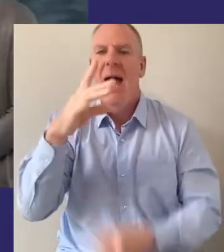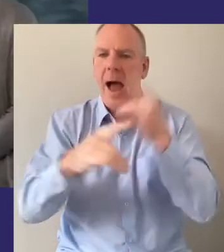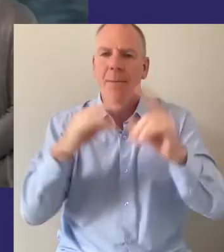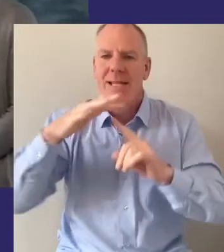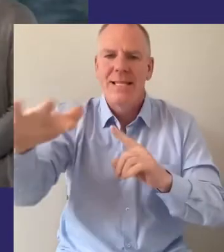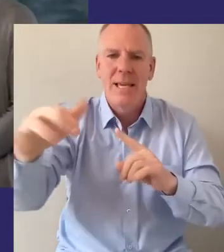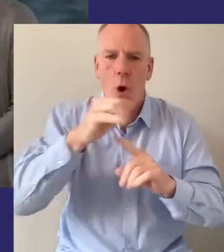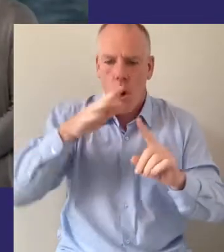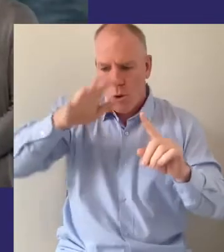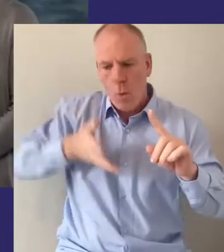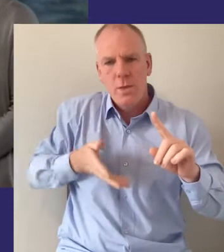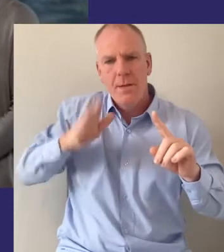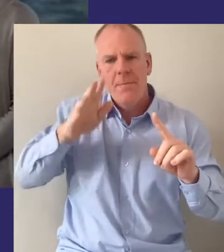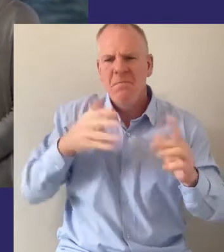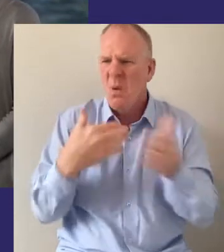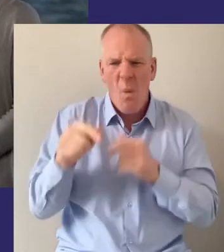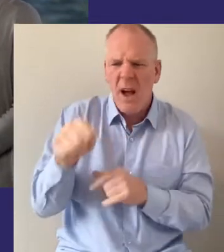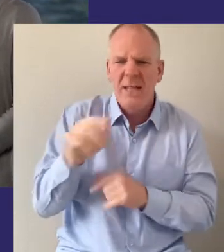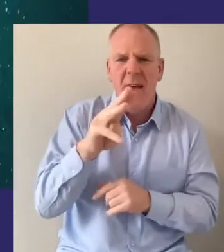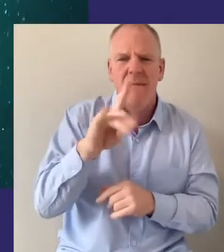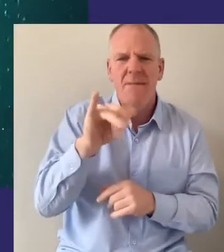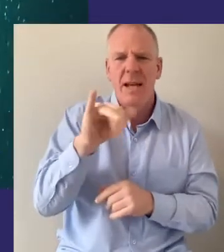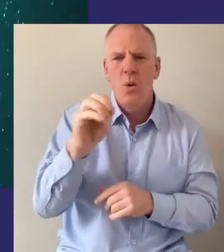Okay, so first I'll ask you what are phytoplankton?